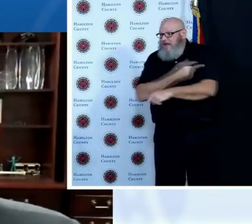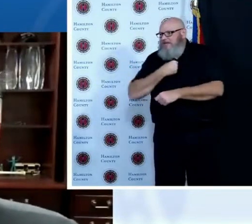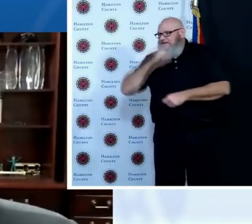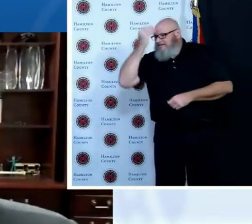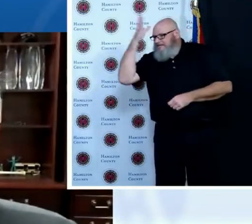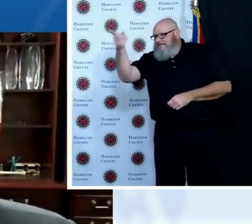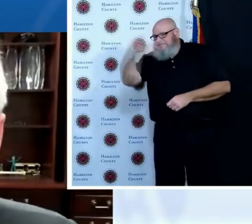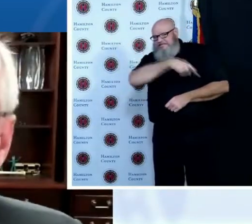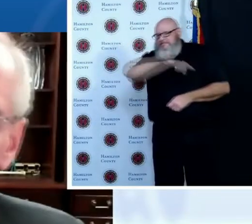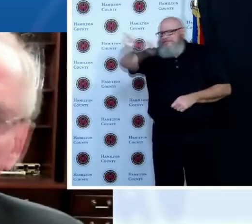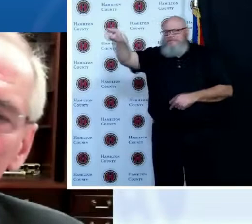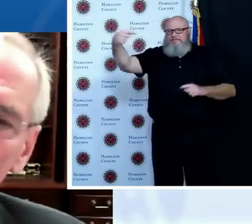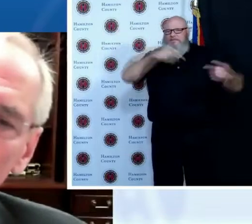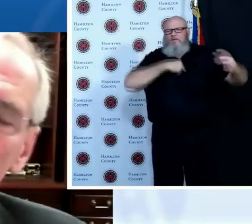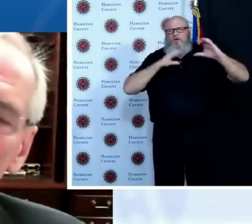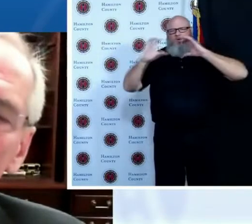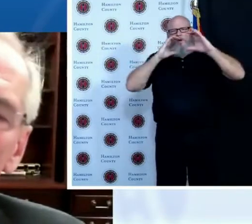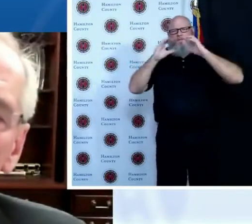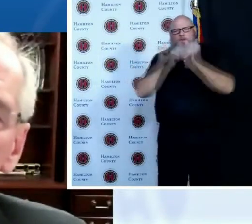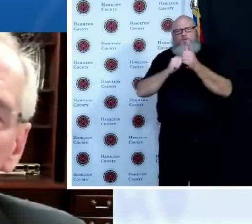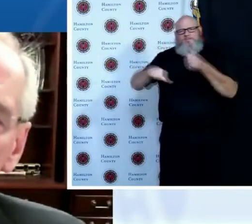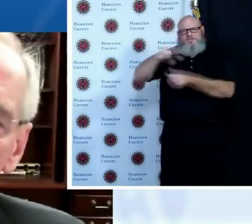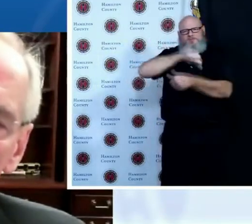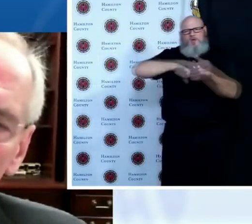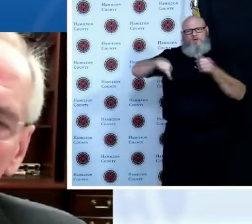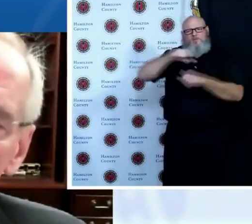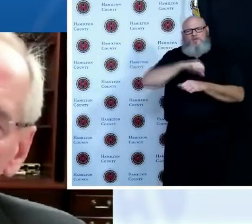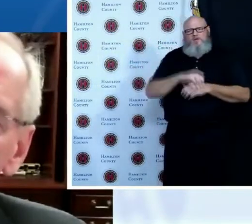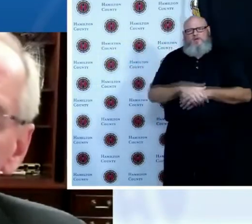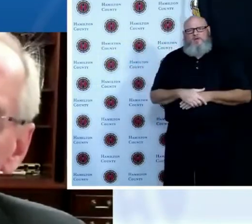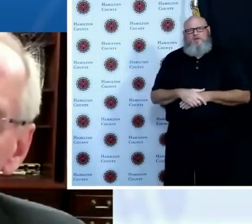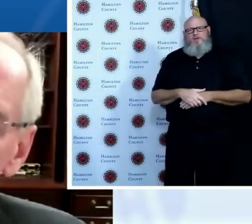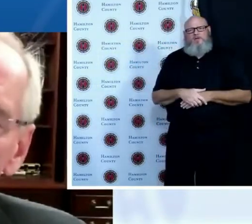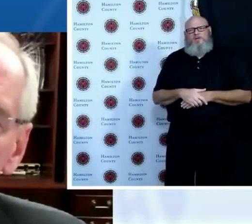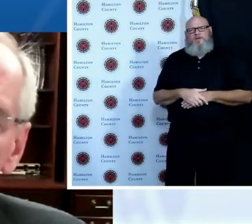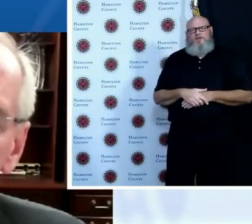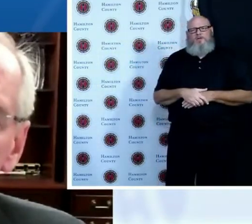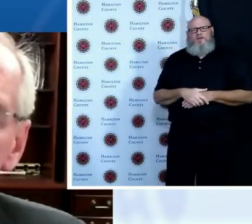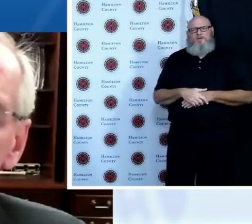be outside the actual prescription but we actually have a very set way in which we notify individuals